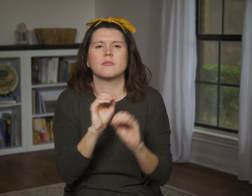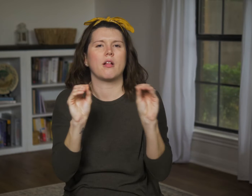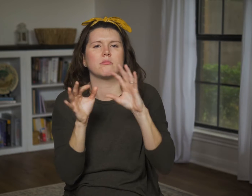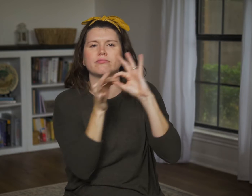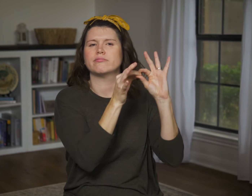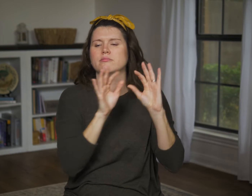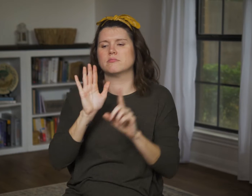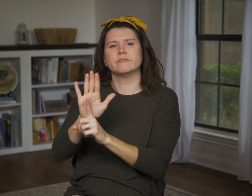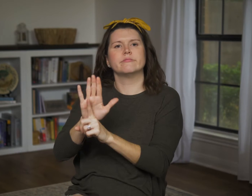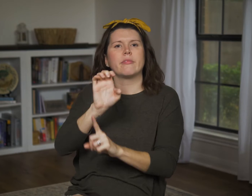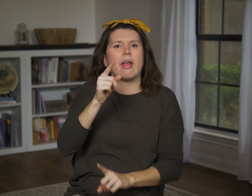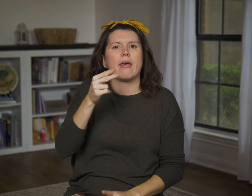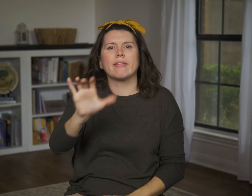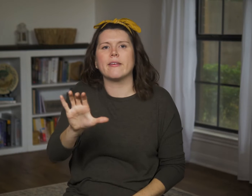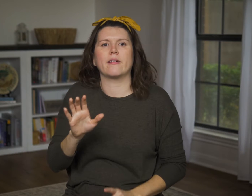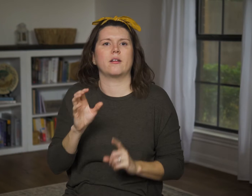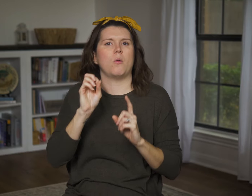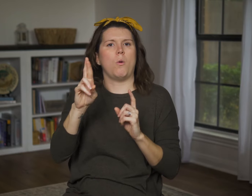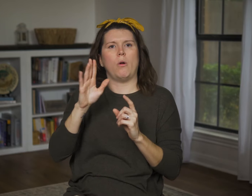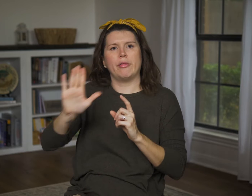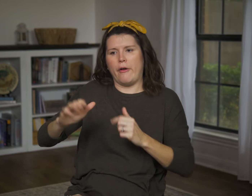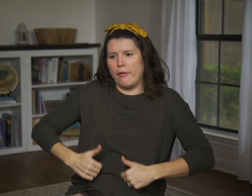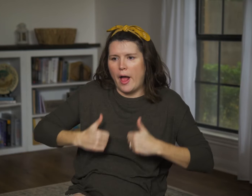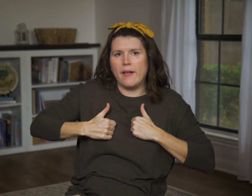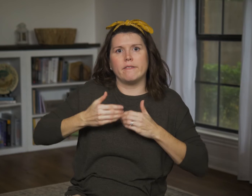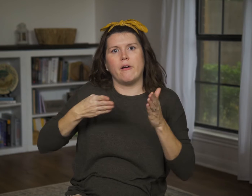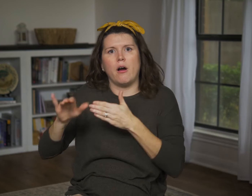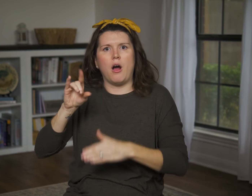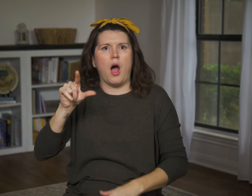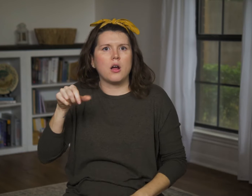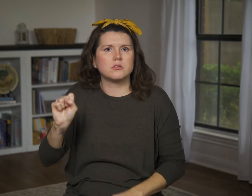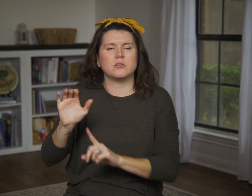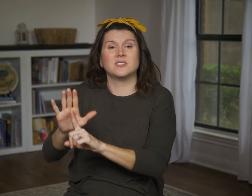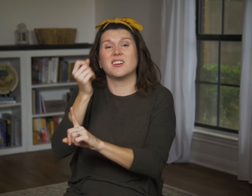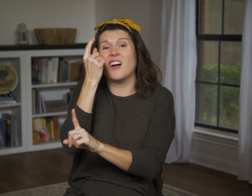This has nothing to do with their ethnicity and everything to do with the fact that they’re idolaters